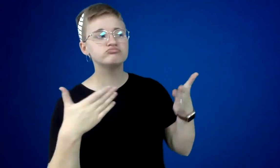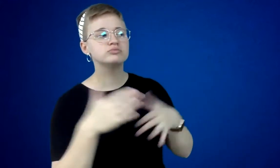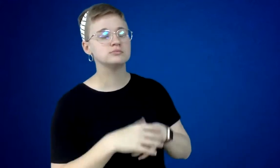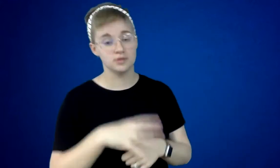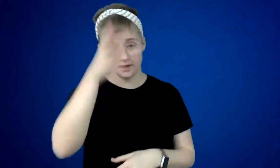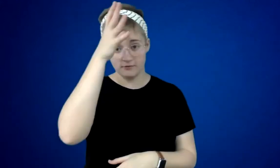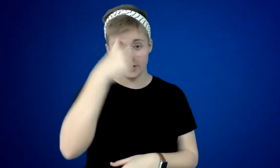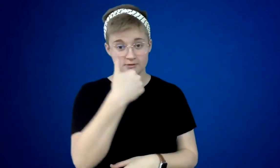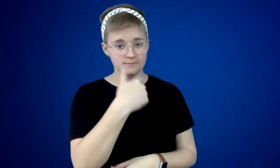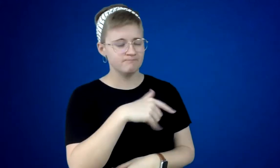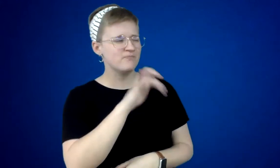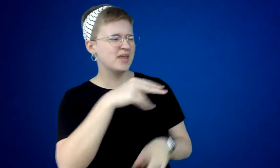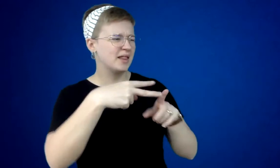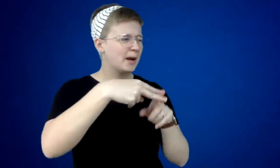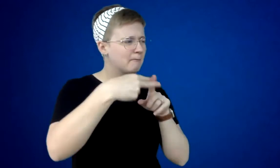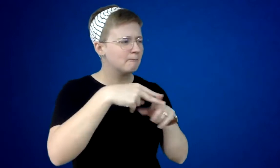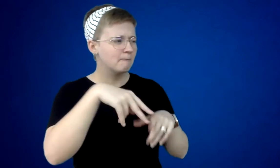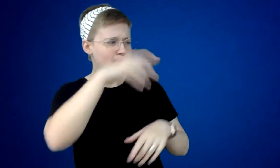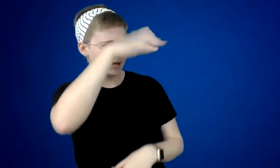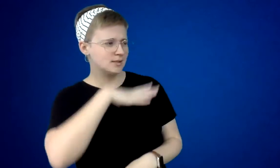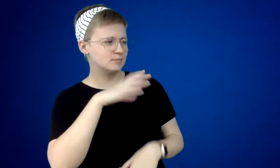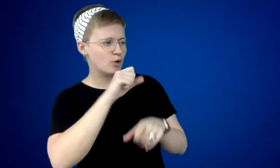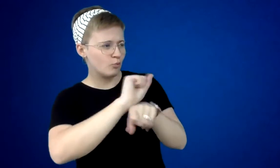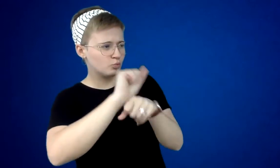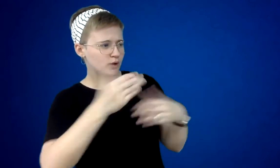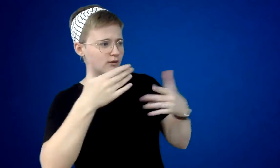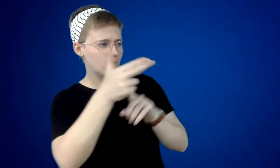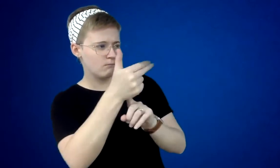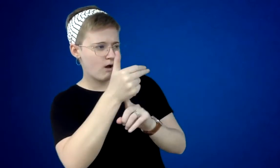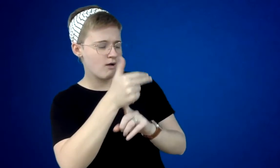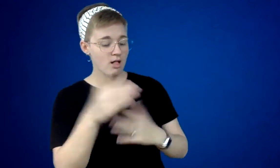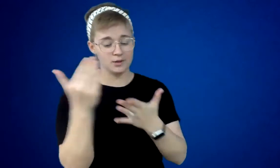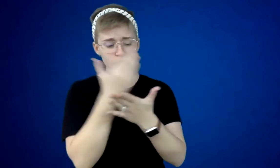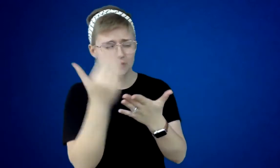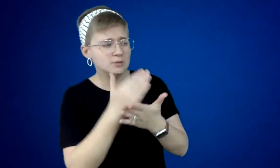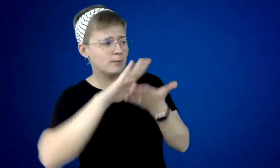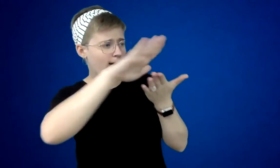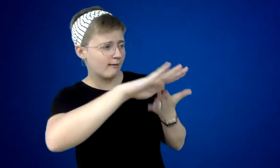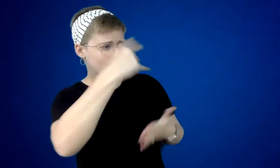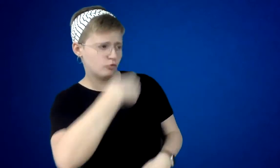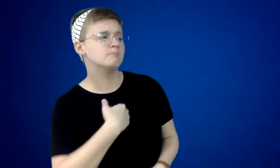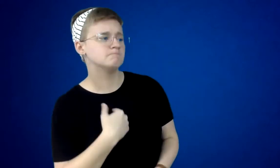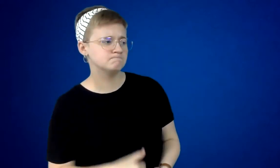“Do some of the maintenance-man work at the motel, do some sweeping and cleaning for me. Beauchamp’s